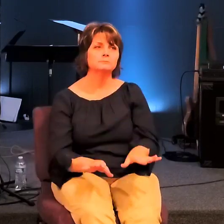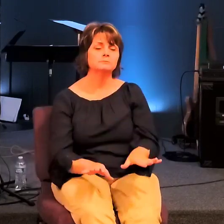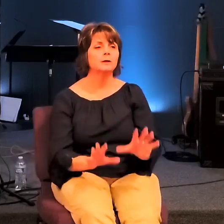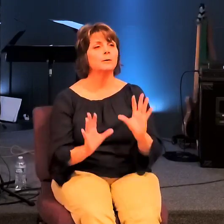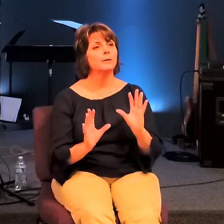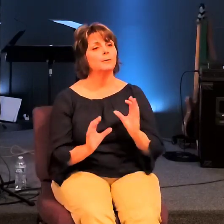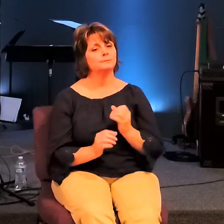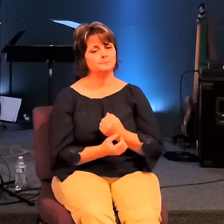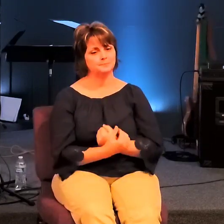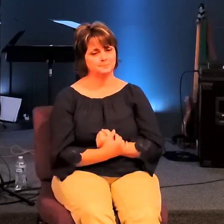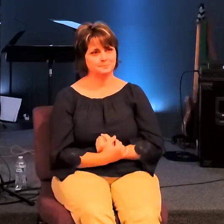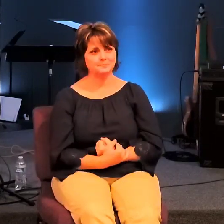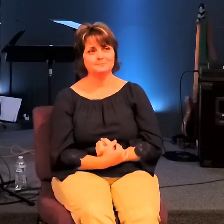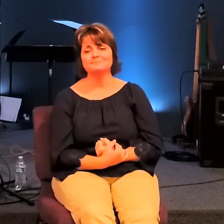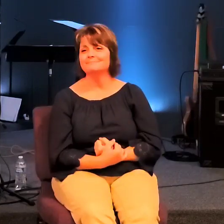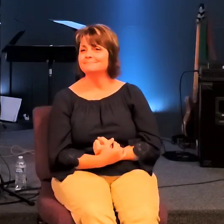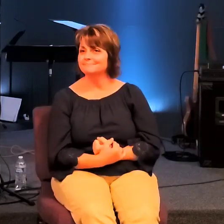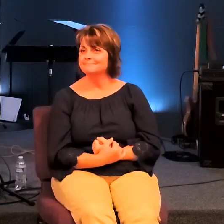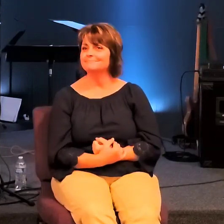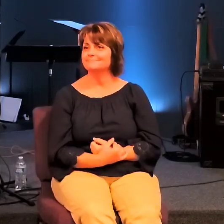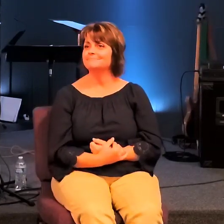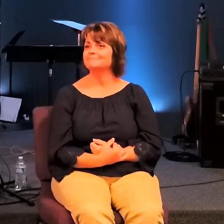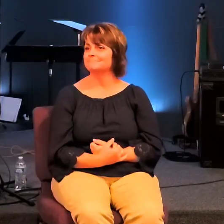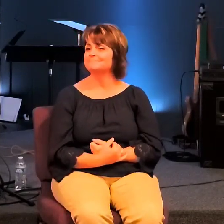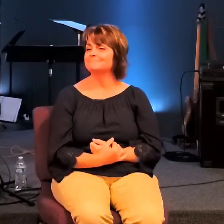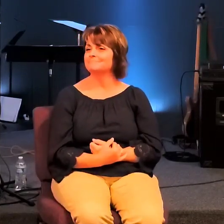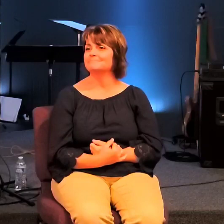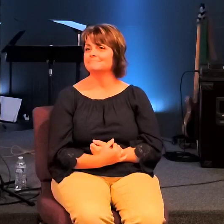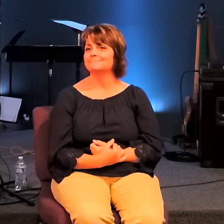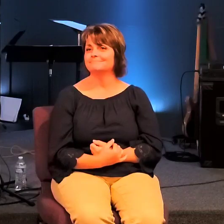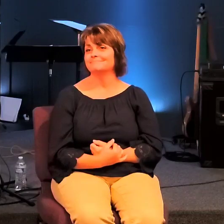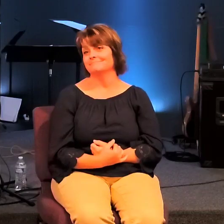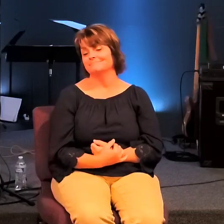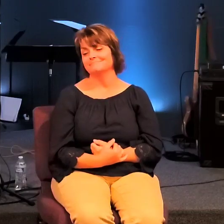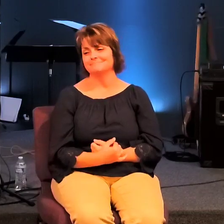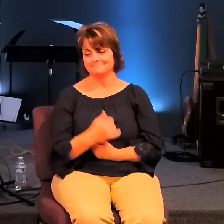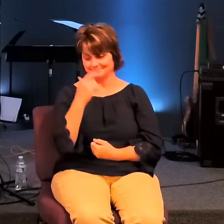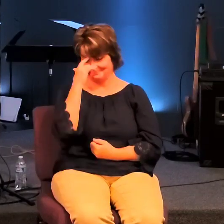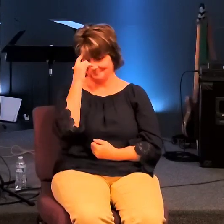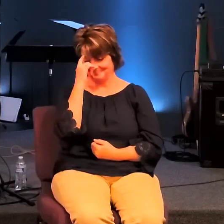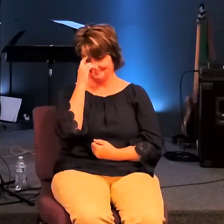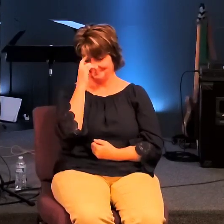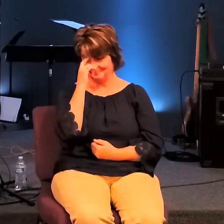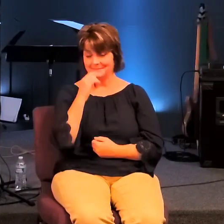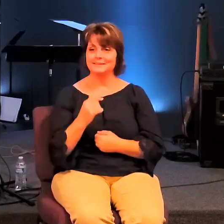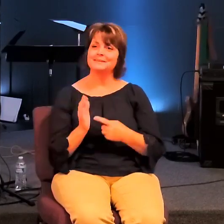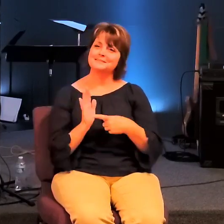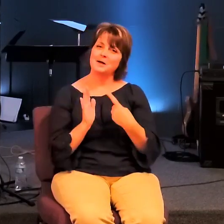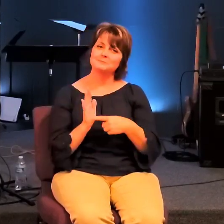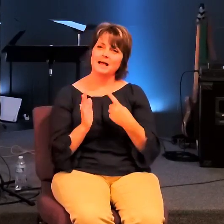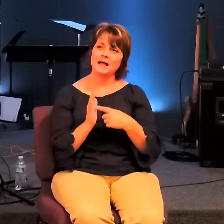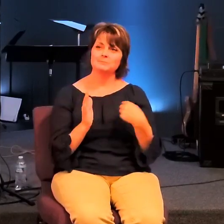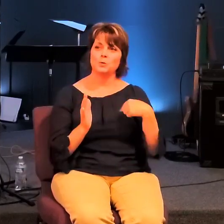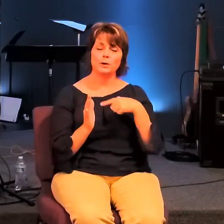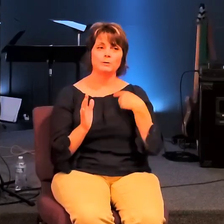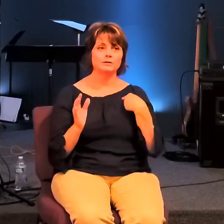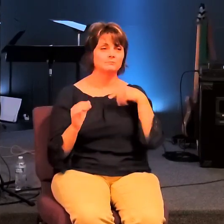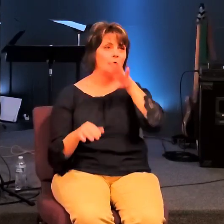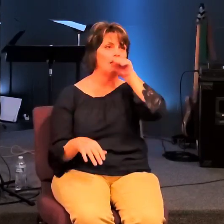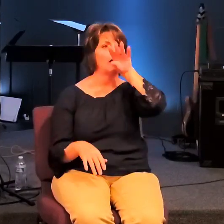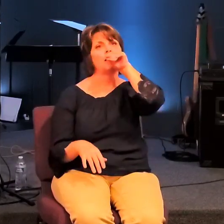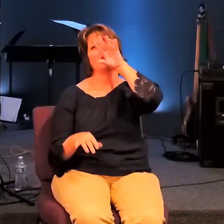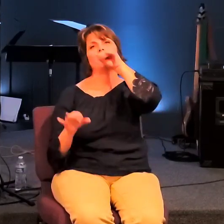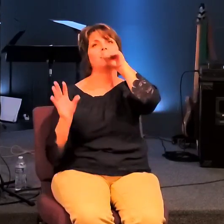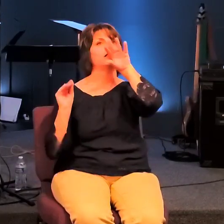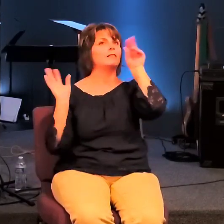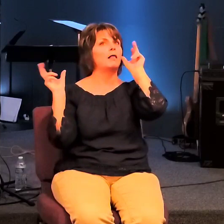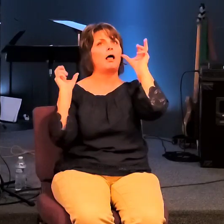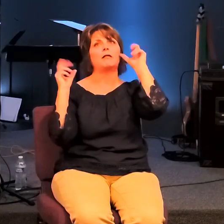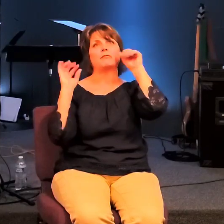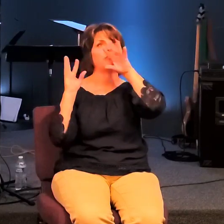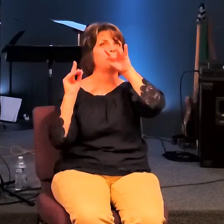do you know sometimes we do we fill our our our atmosphere with words and with things